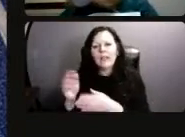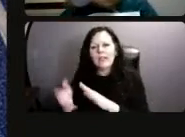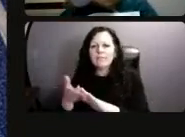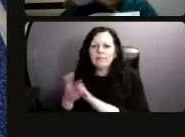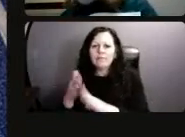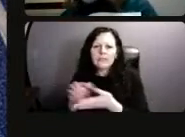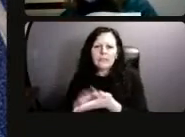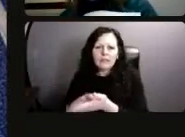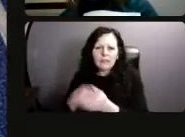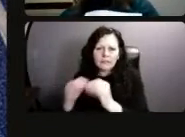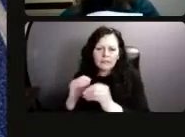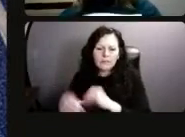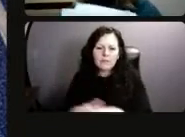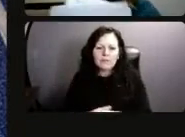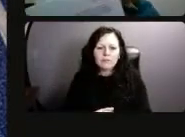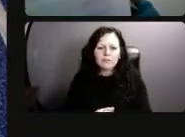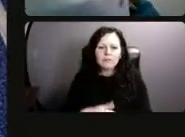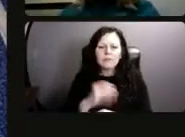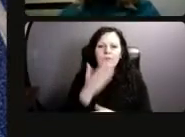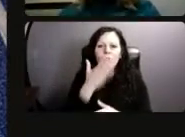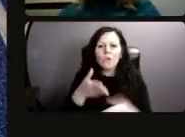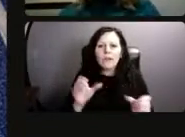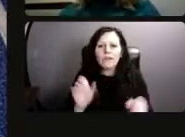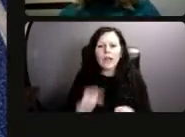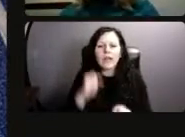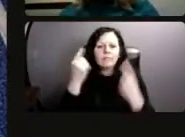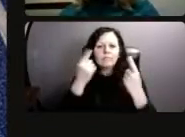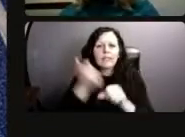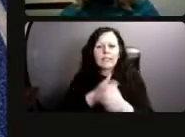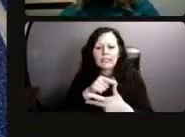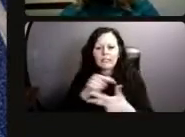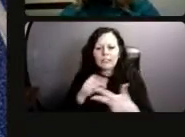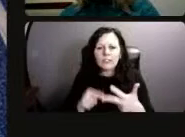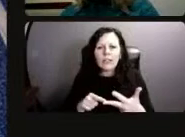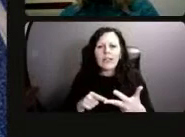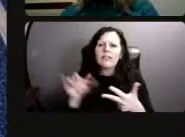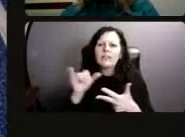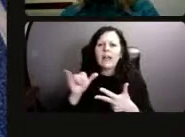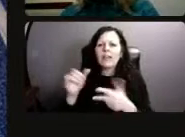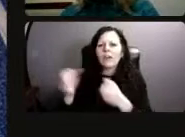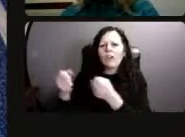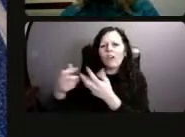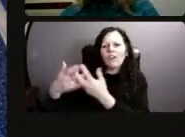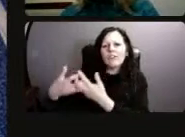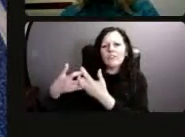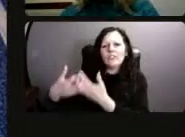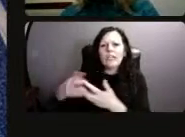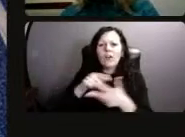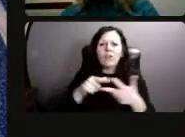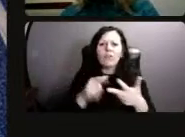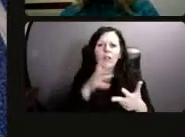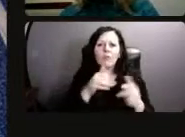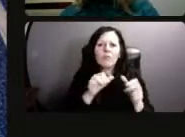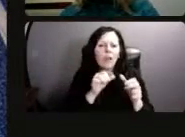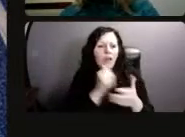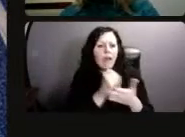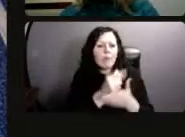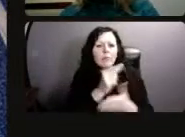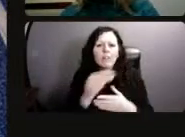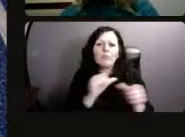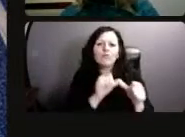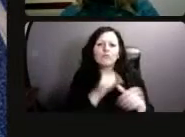INCLUDING HUMAN RESOURCES